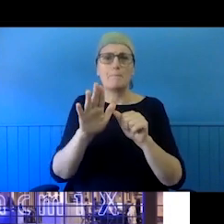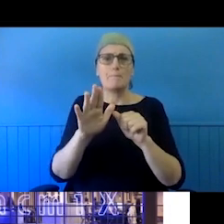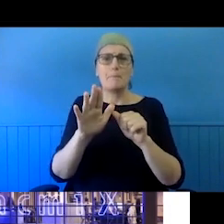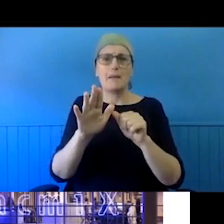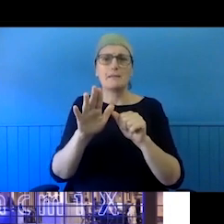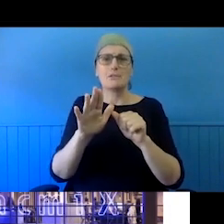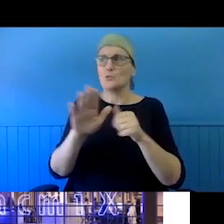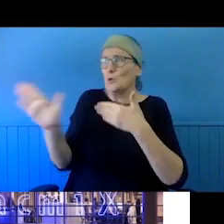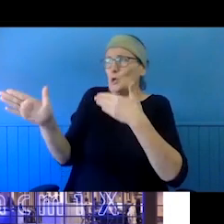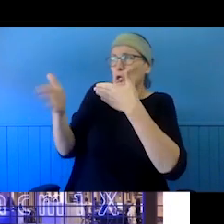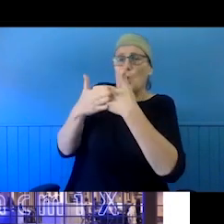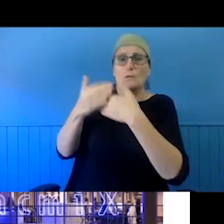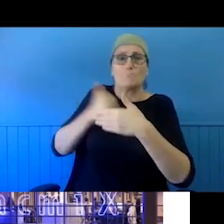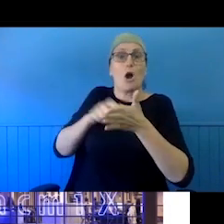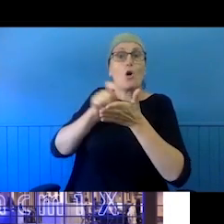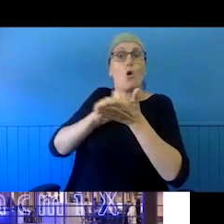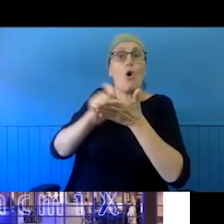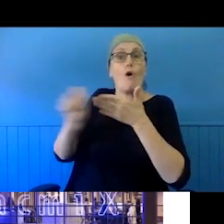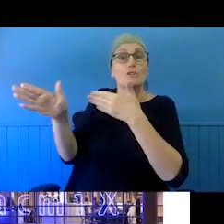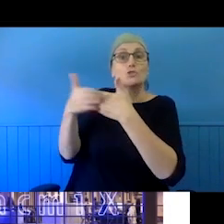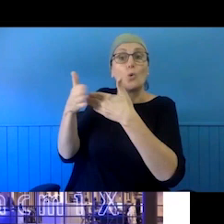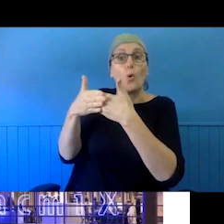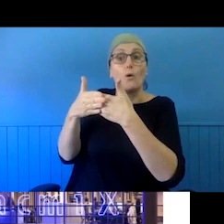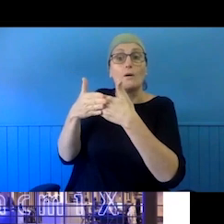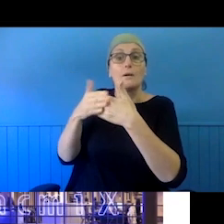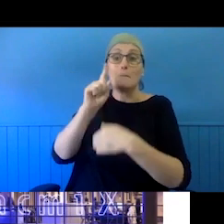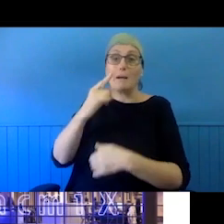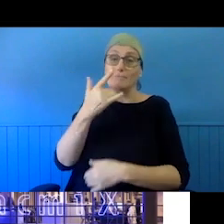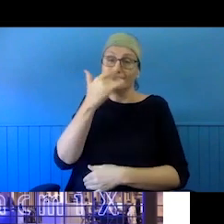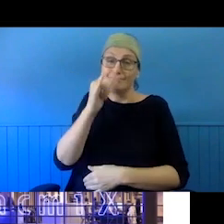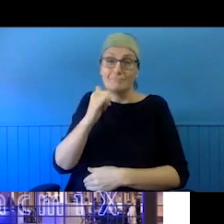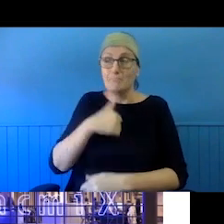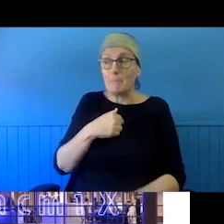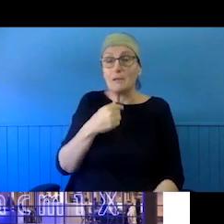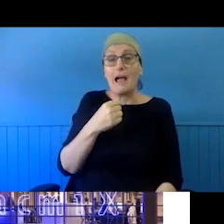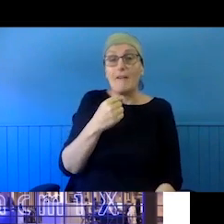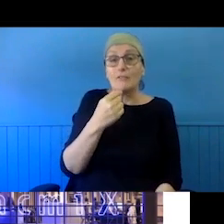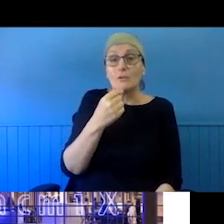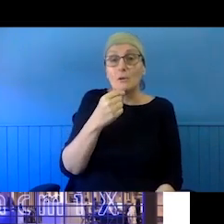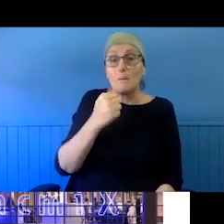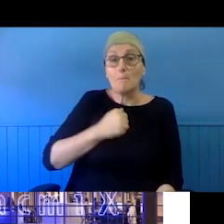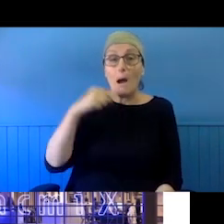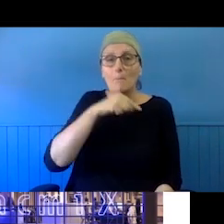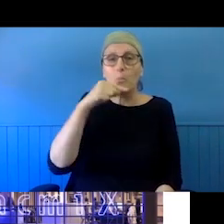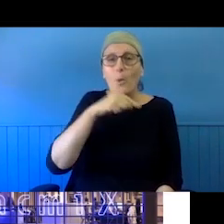Rory - my three 5-year-old boys - might find their way in. Hopefully I